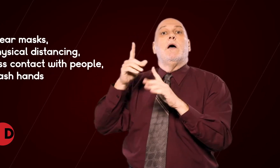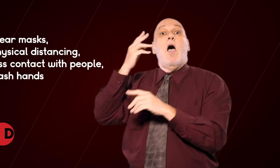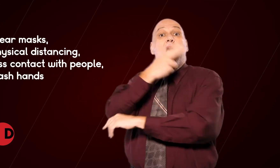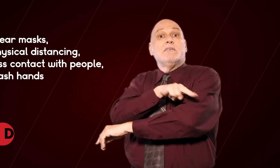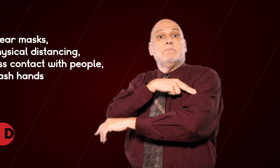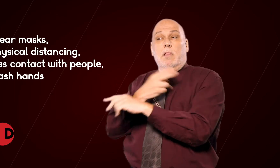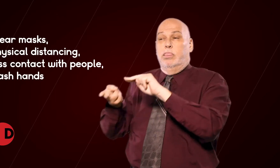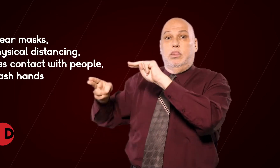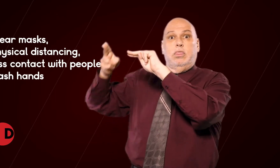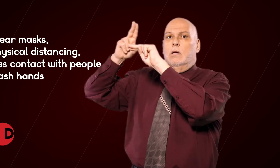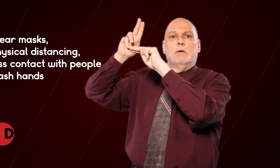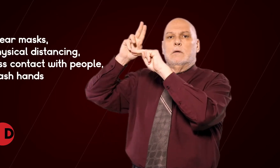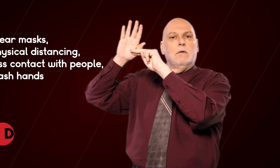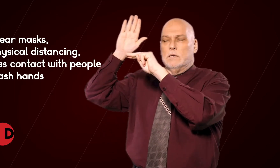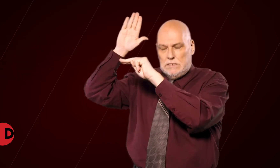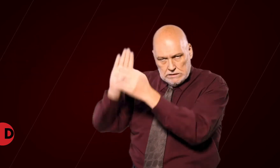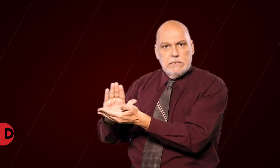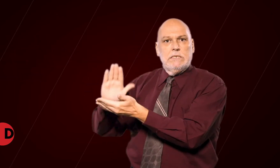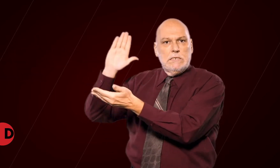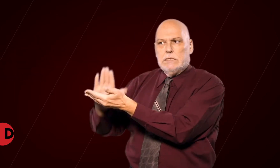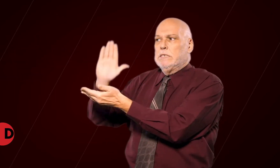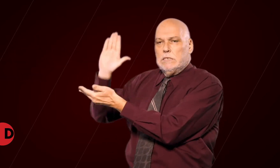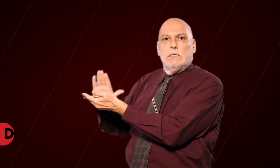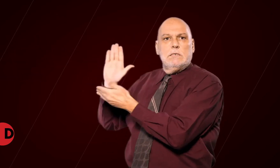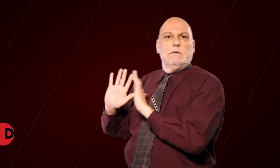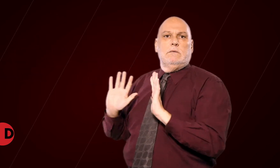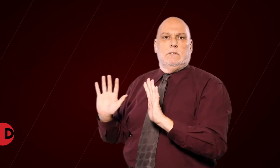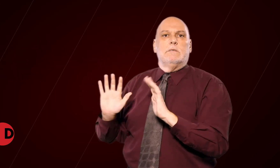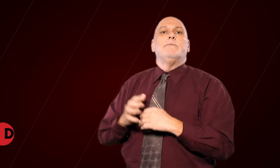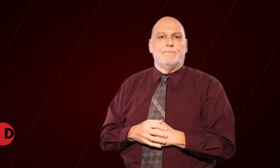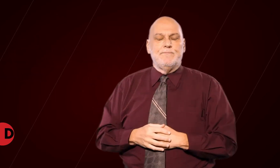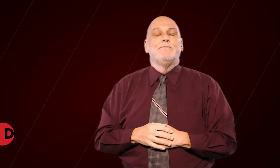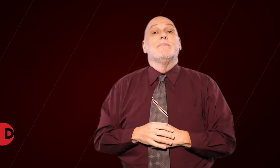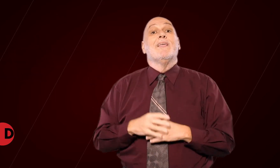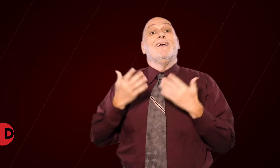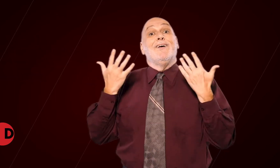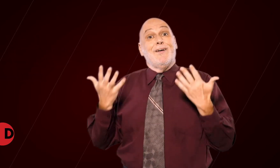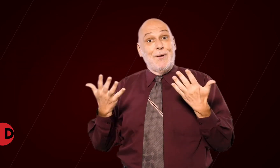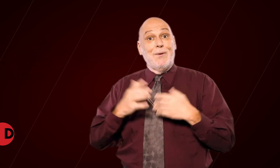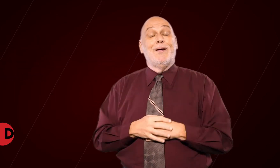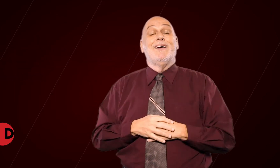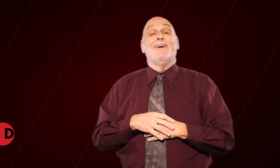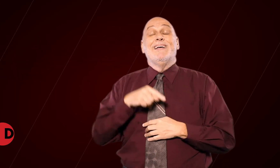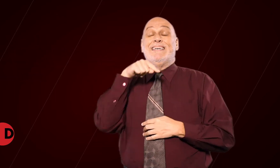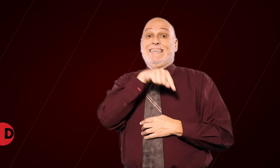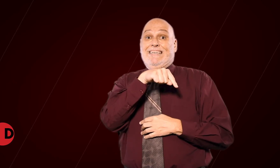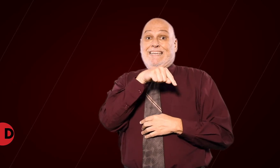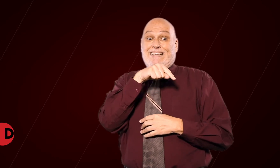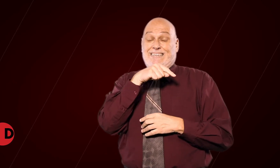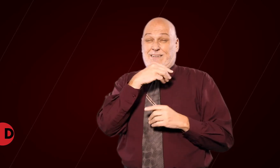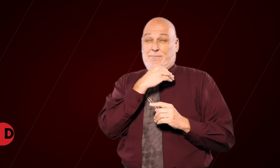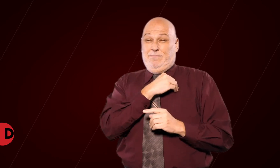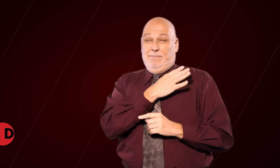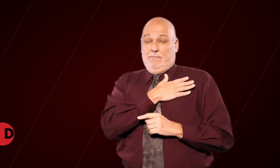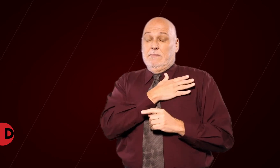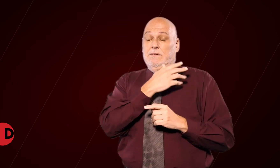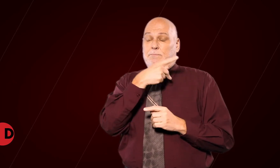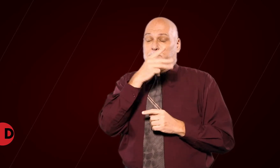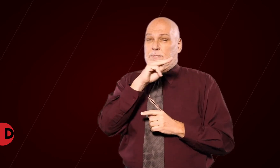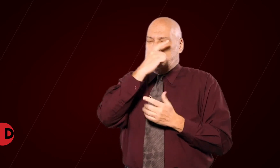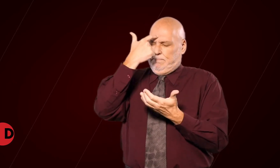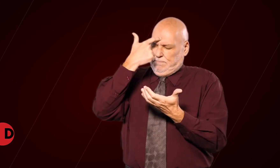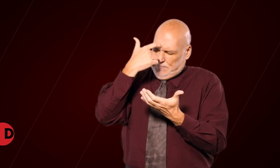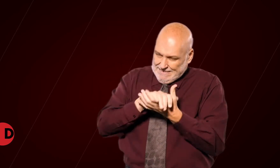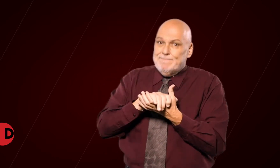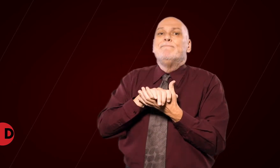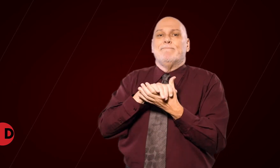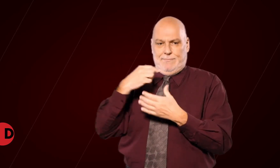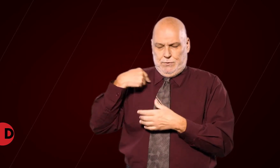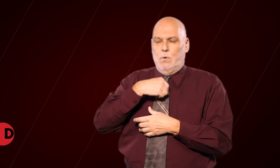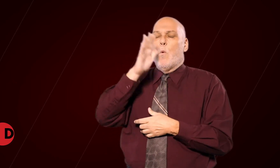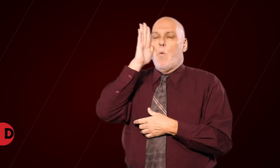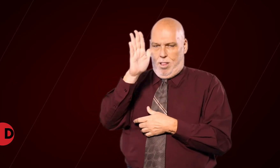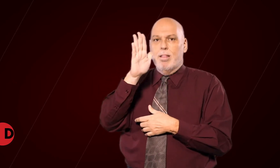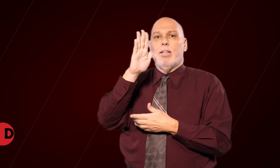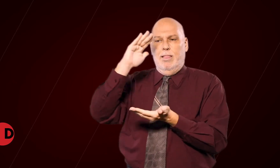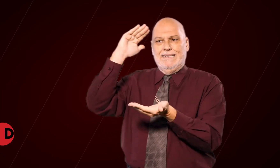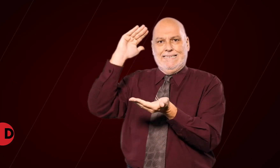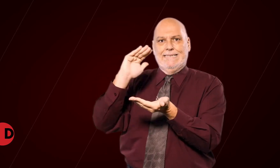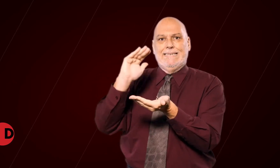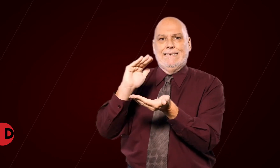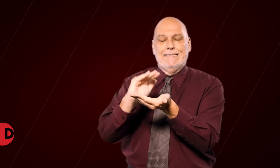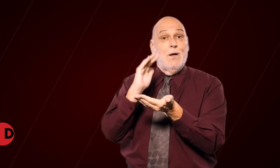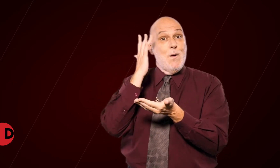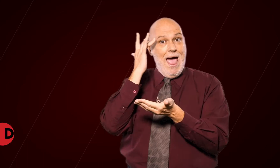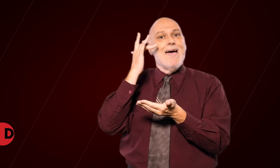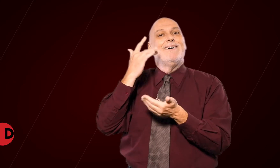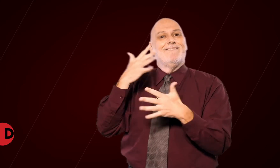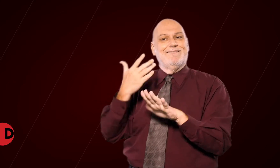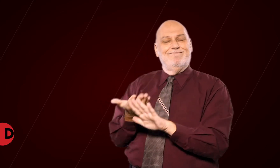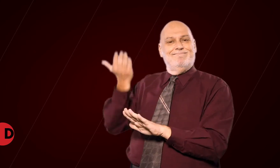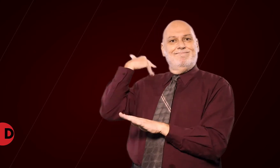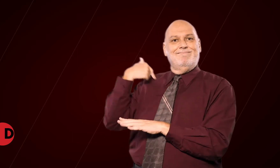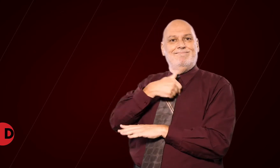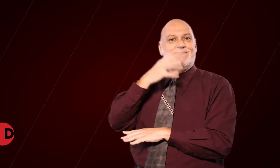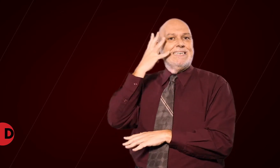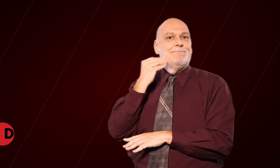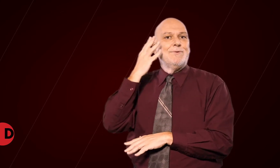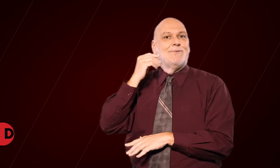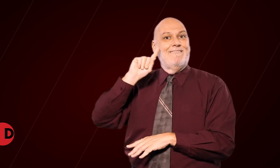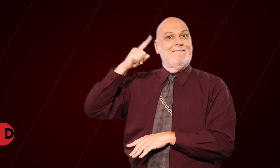He says “we have the power to get this second wave under control.